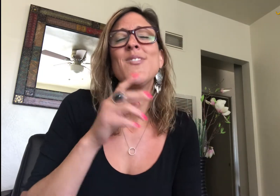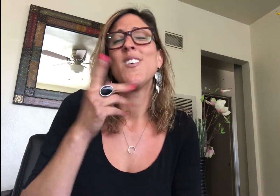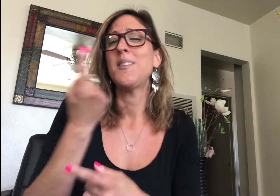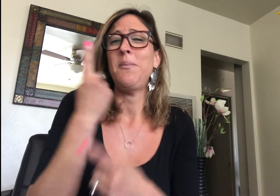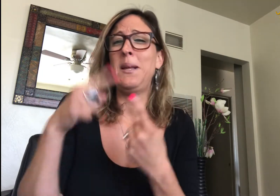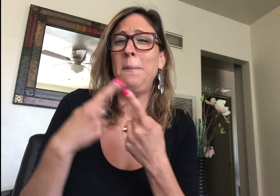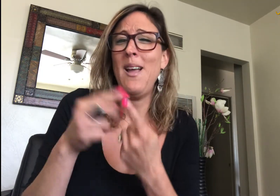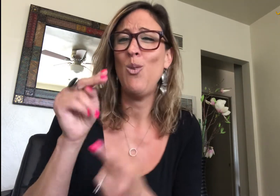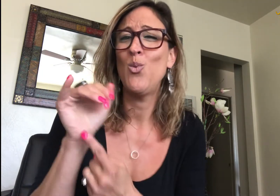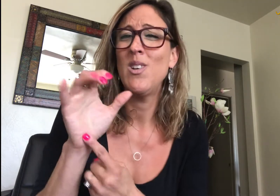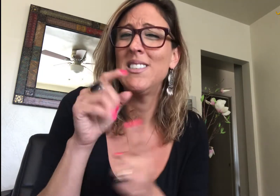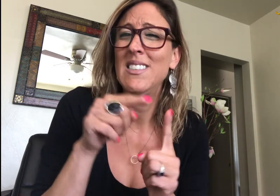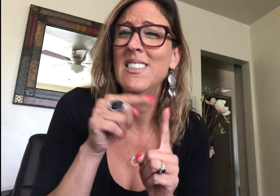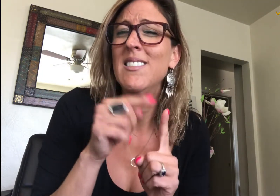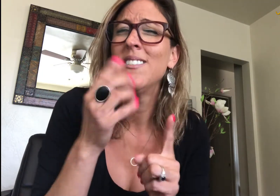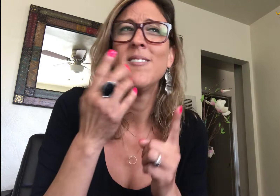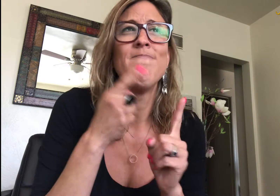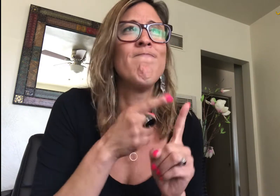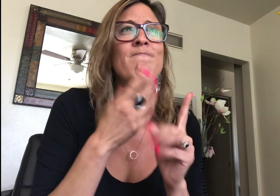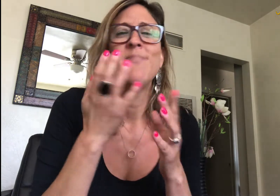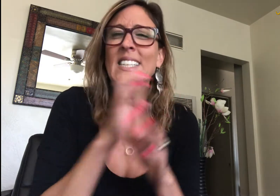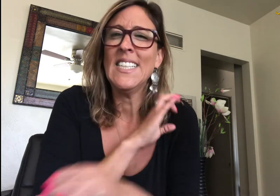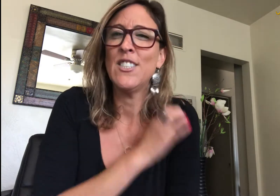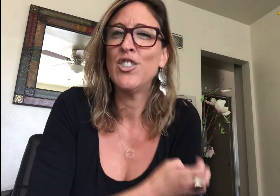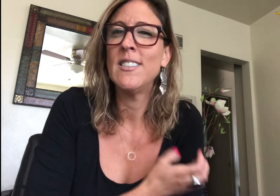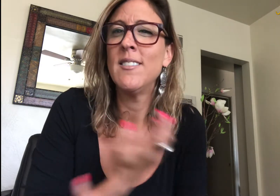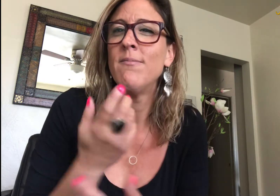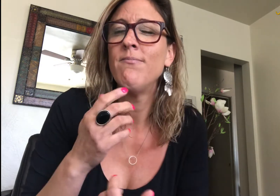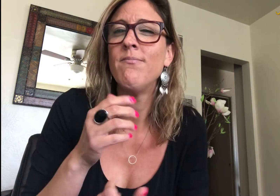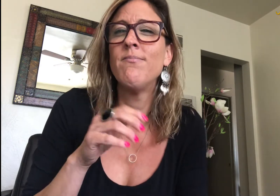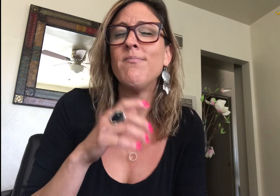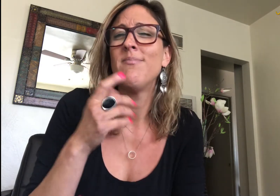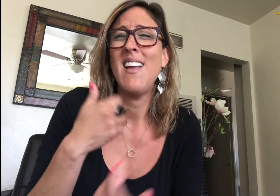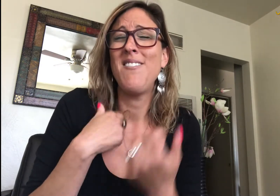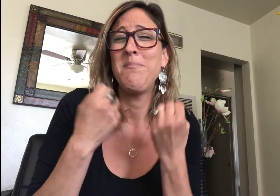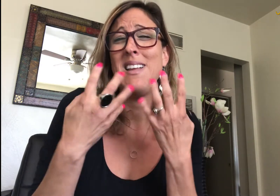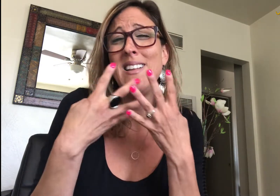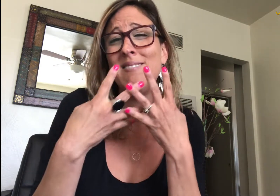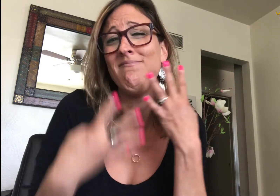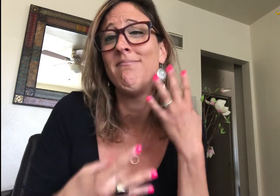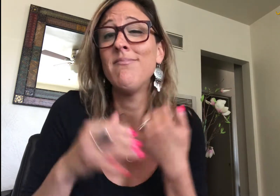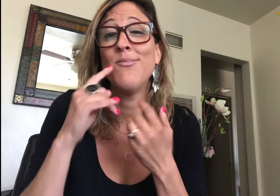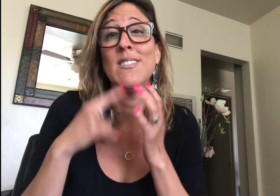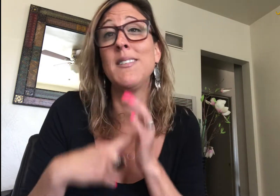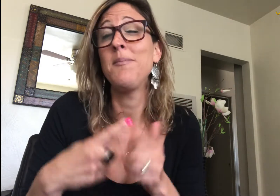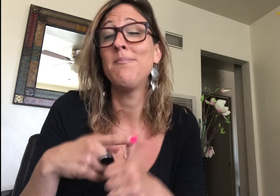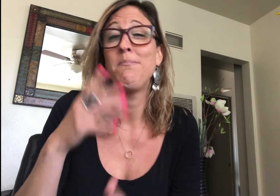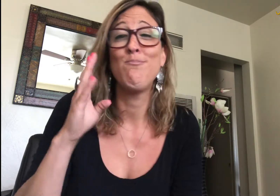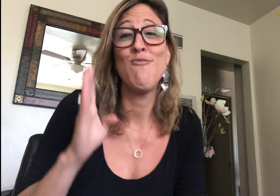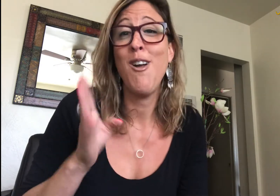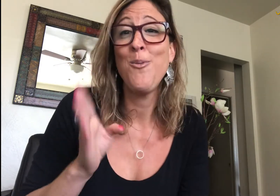There’s just something about New York City. The energy. There’s so many things special about it.